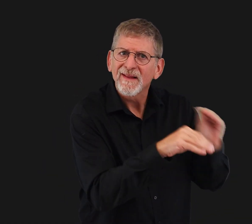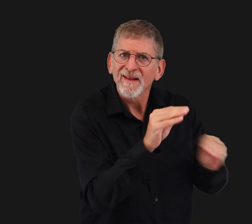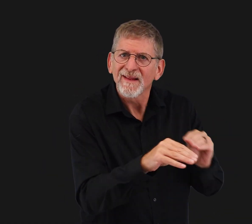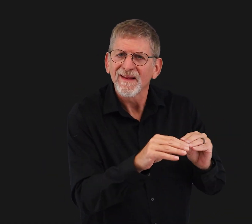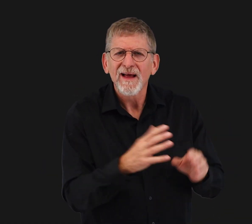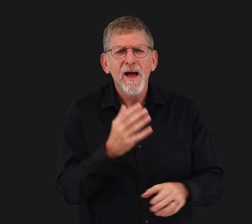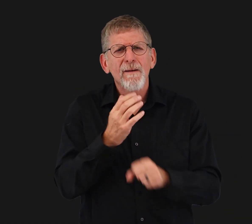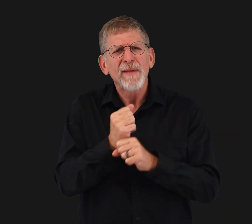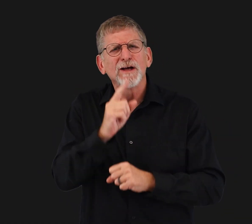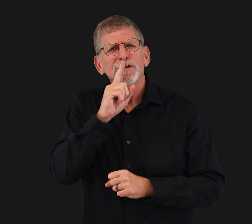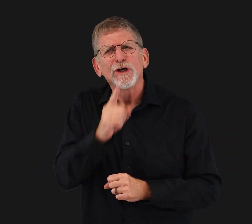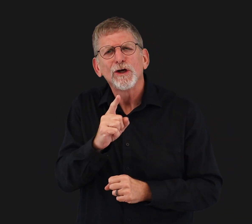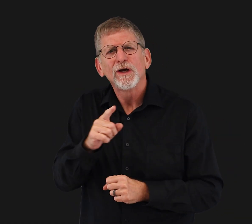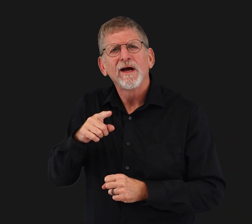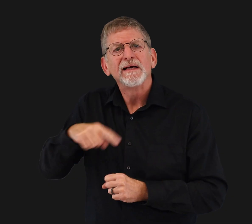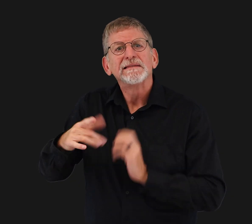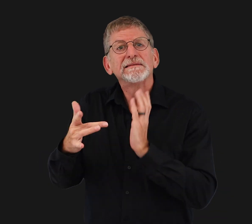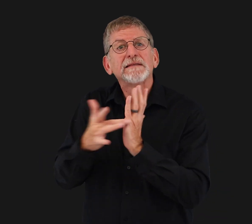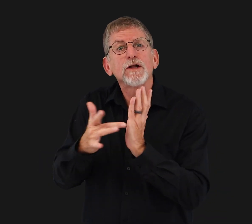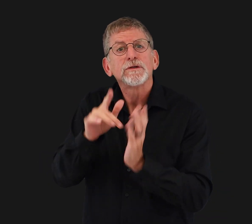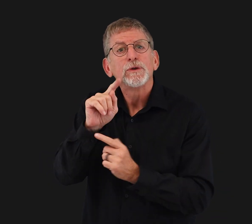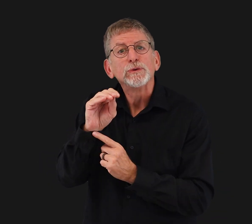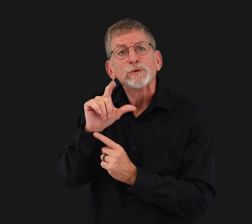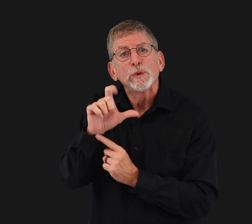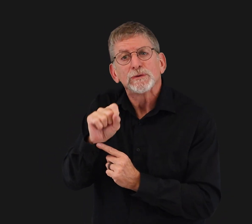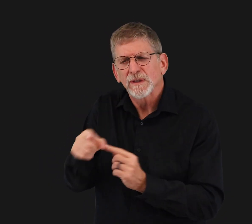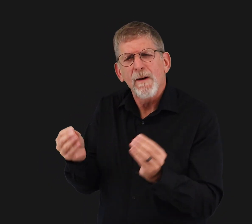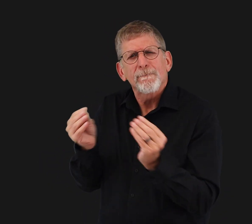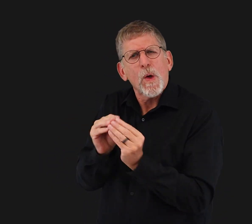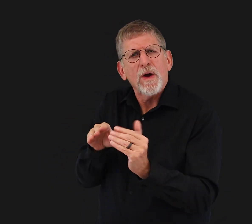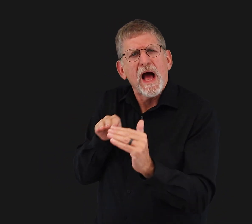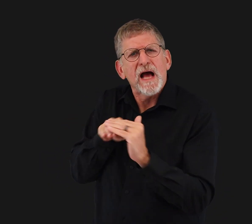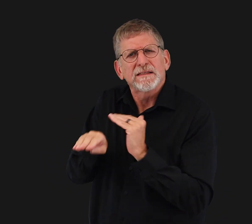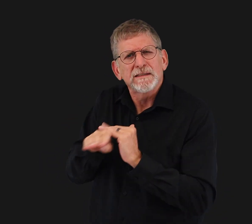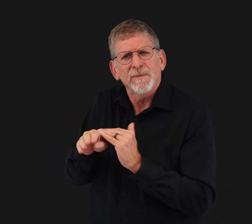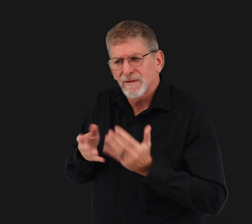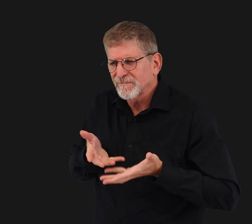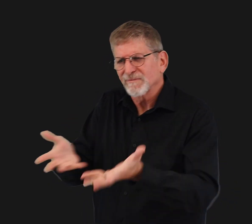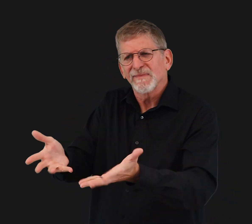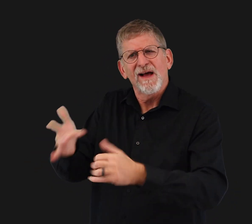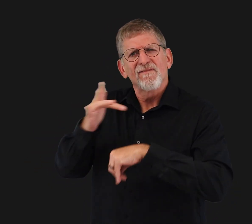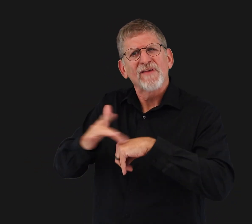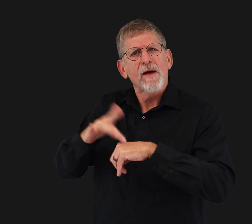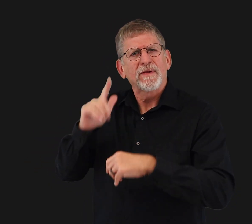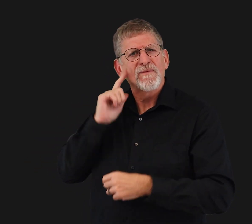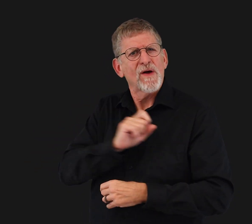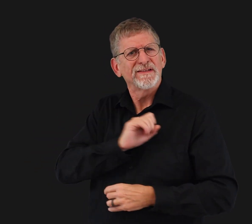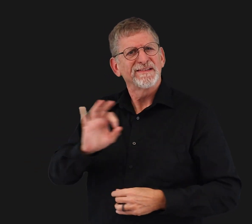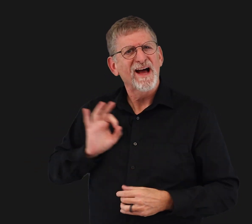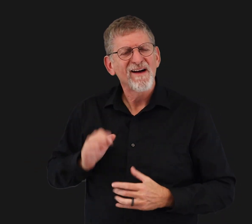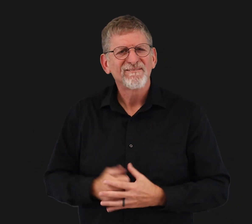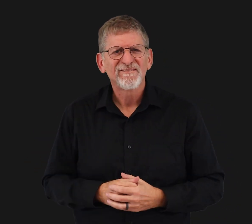and ensuring accessible technology tools are available to staff.